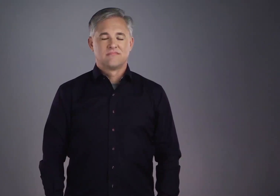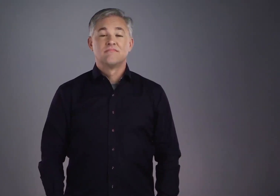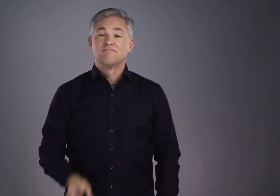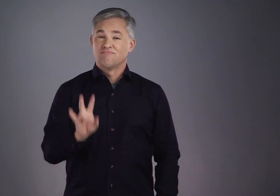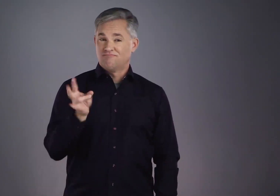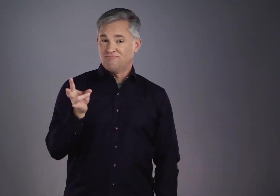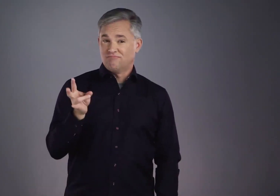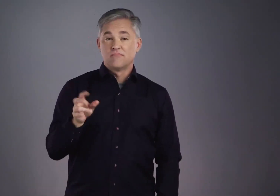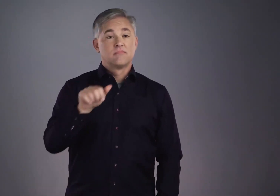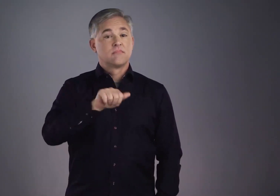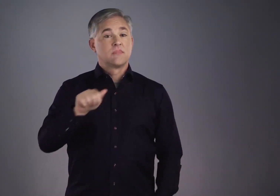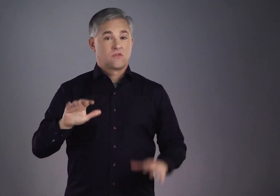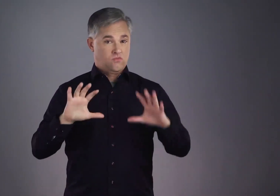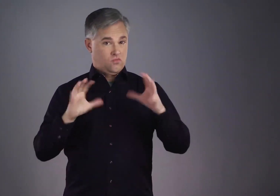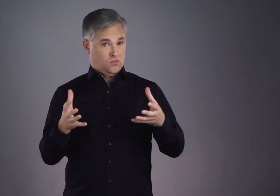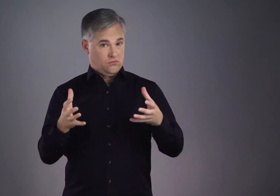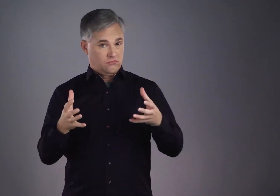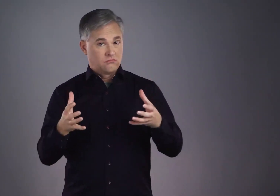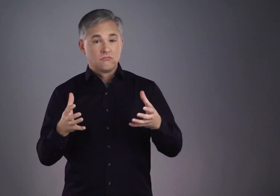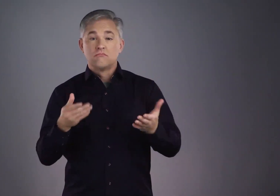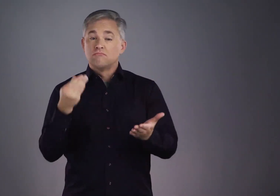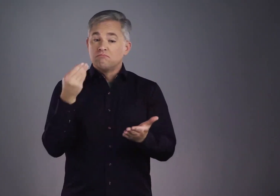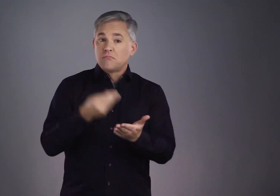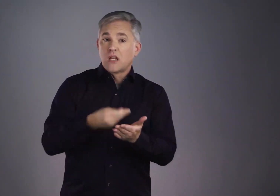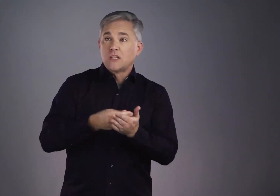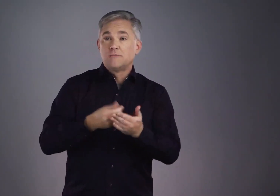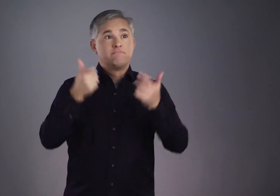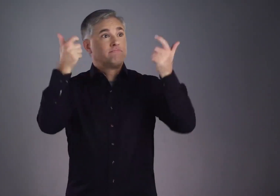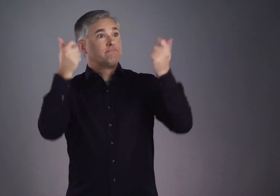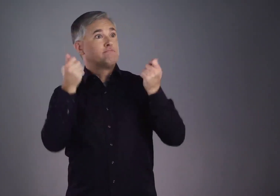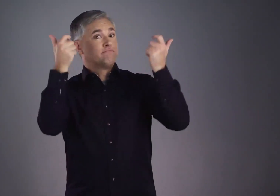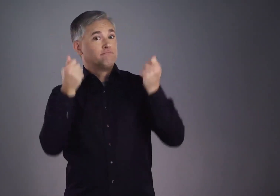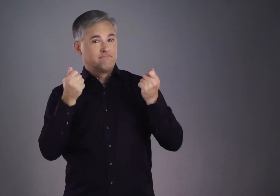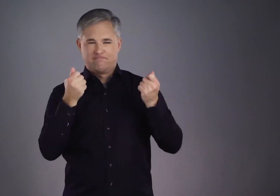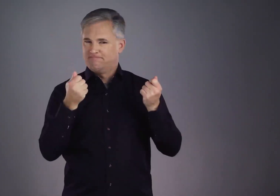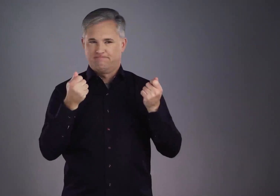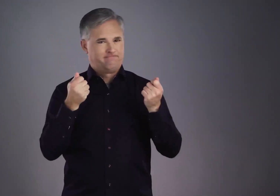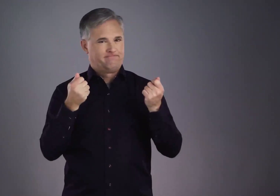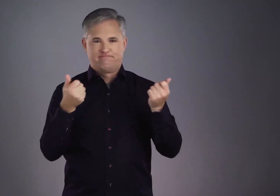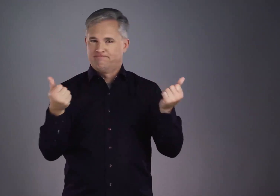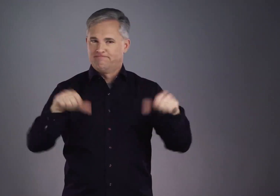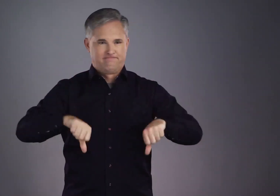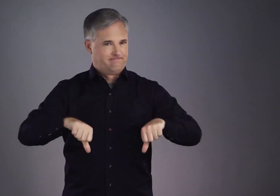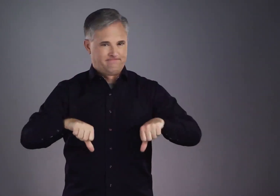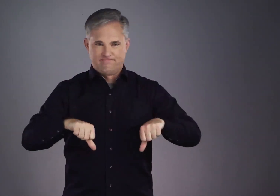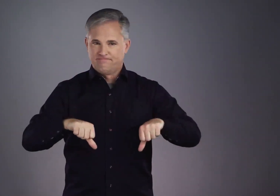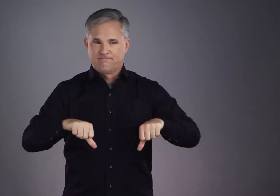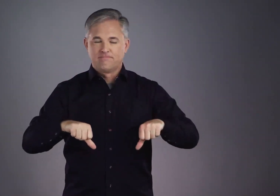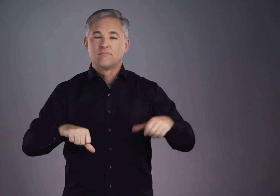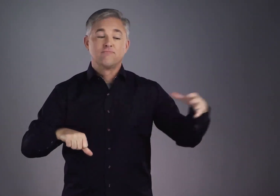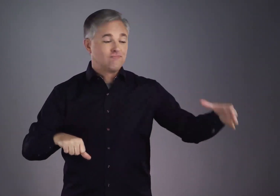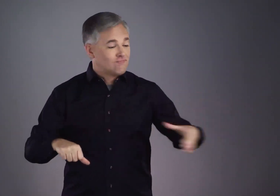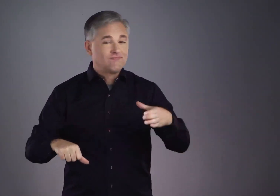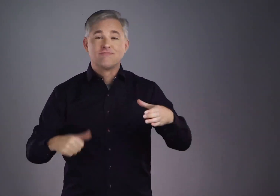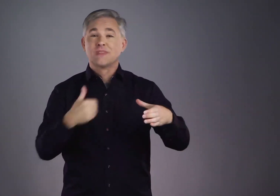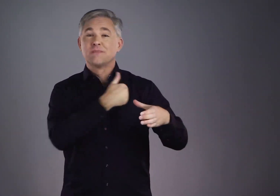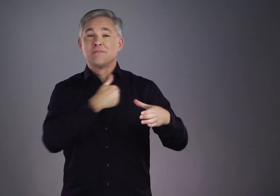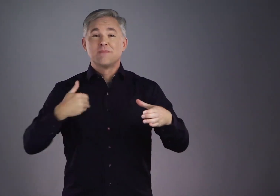Seven — Every A.A. group ought to be fully self-supporting, declining outside contributions.